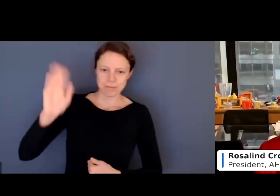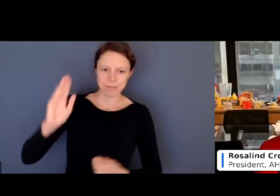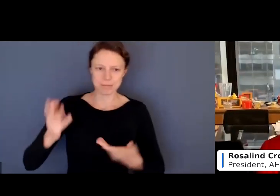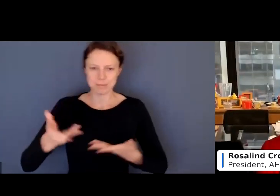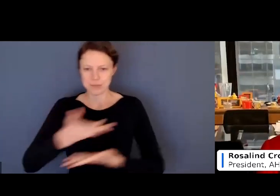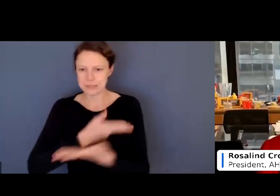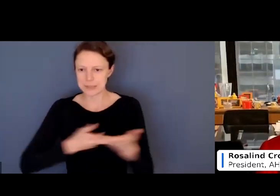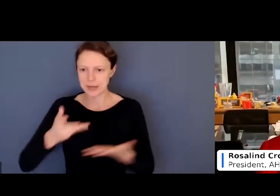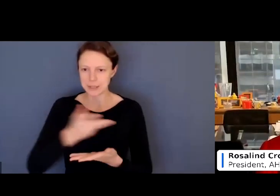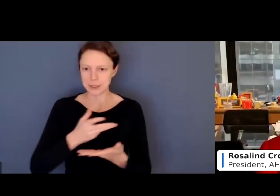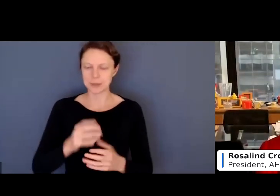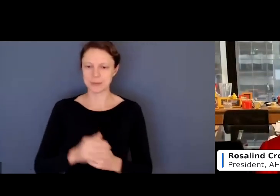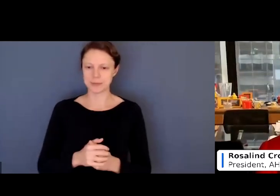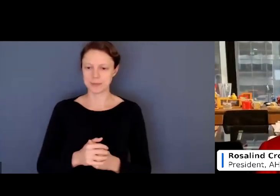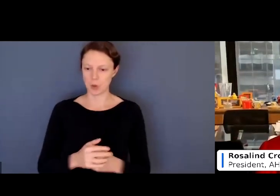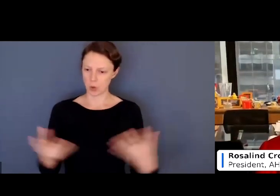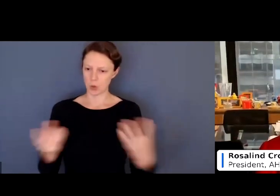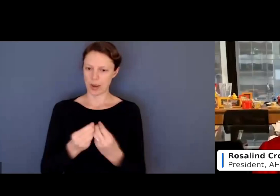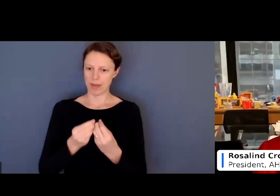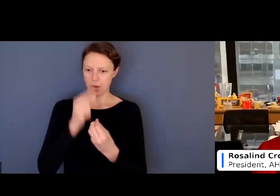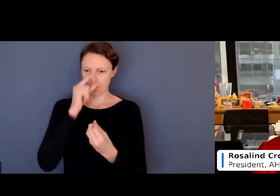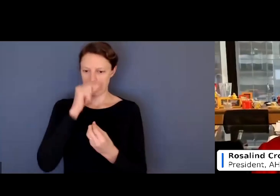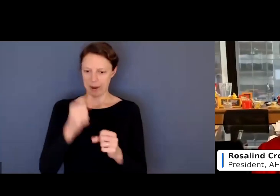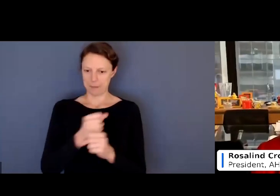Let us pave the way for a more equitable